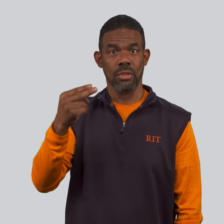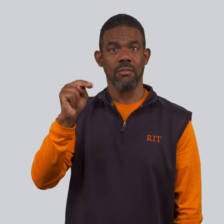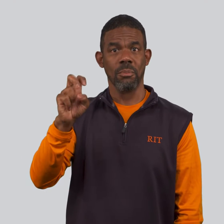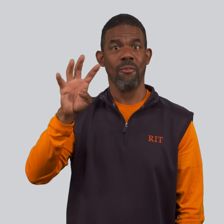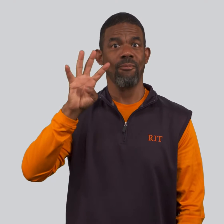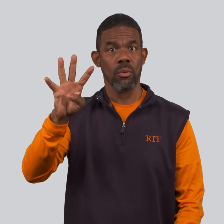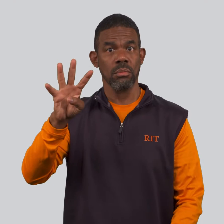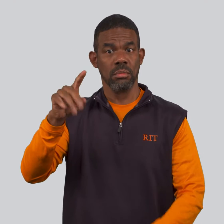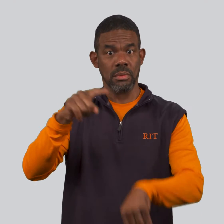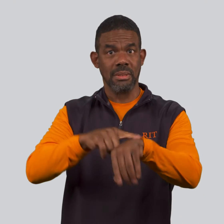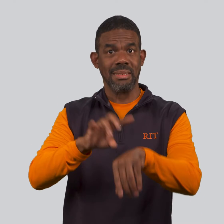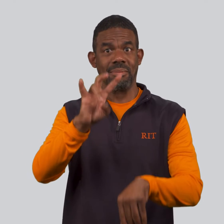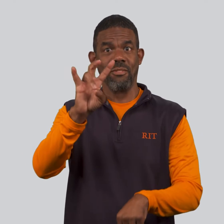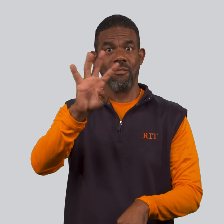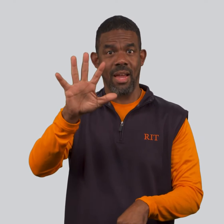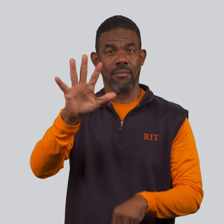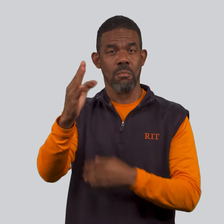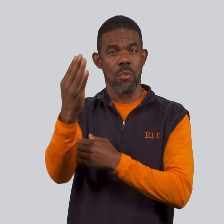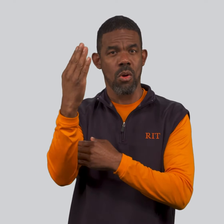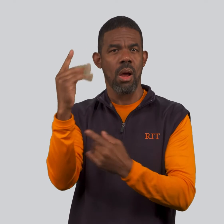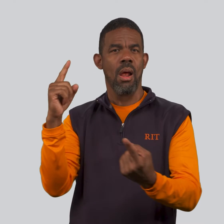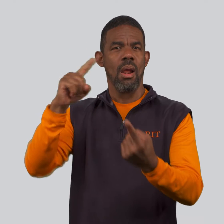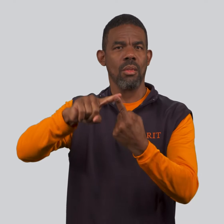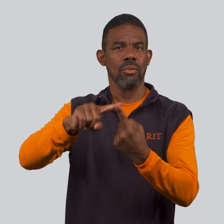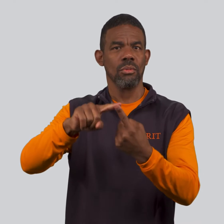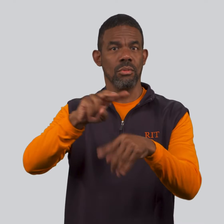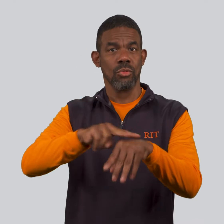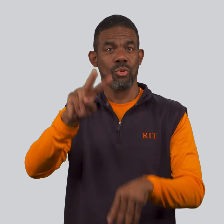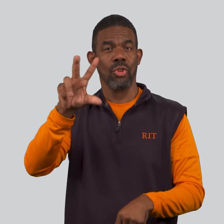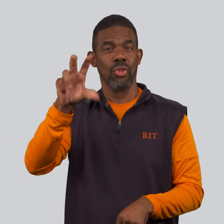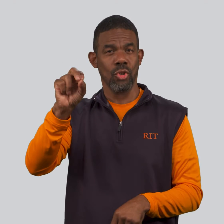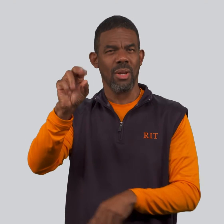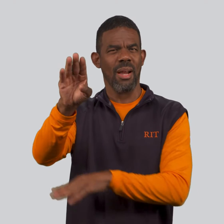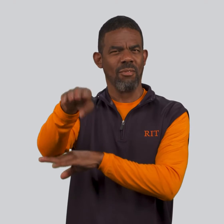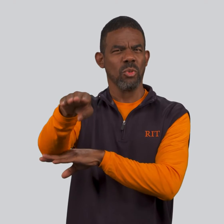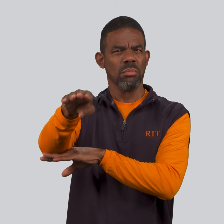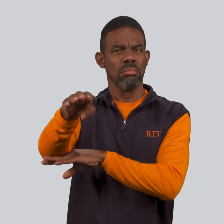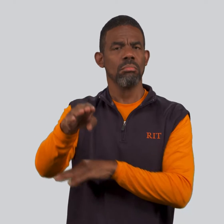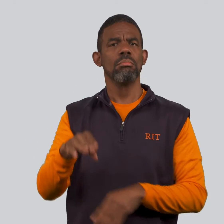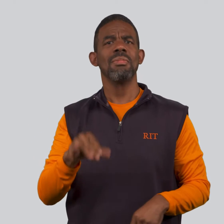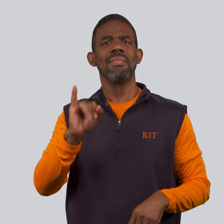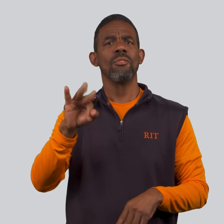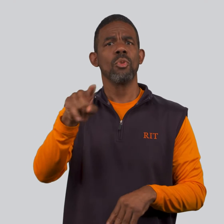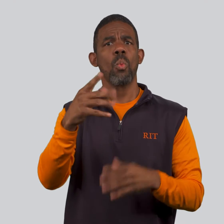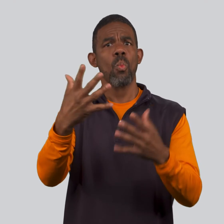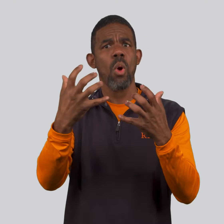and Thursday, Nov. 4, from 7:45 a.m. to 2:30 p.m.